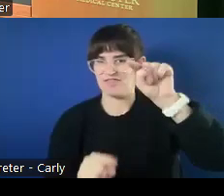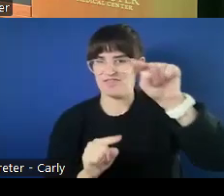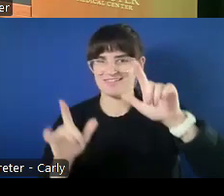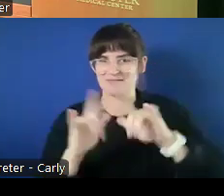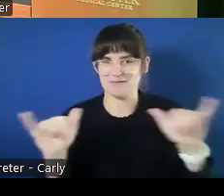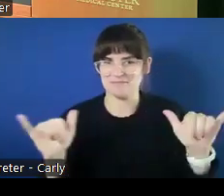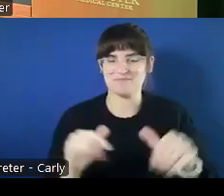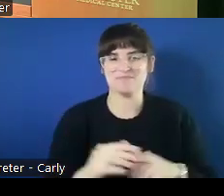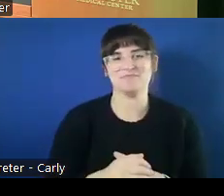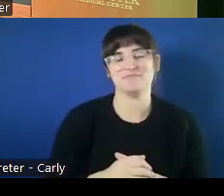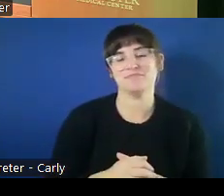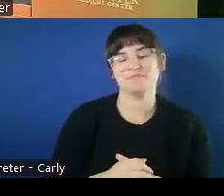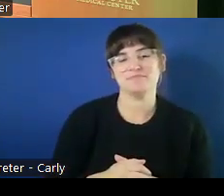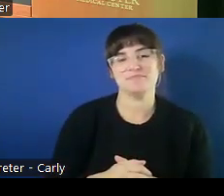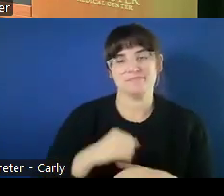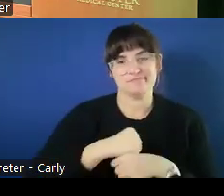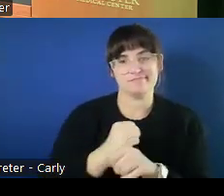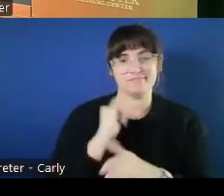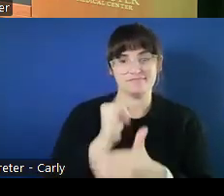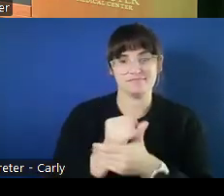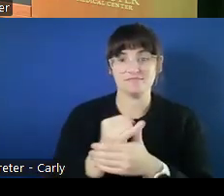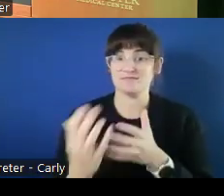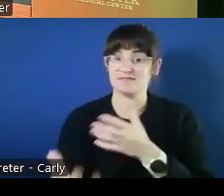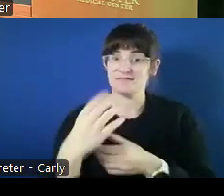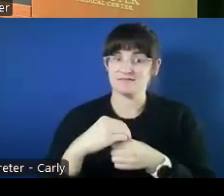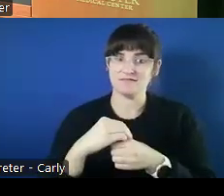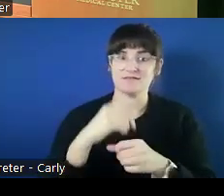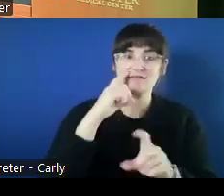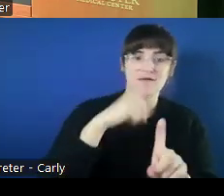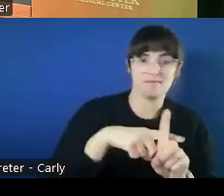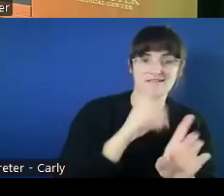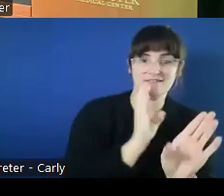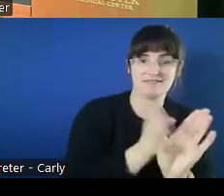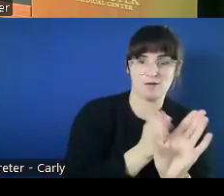ultimately kind of created an intervention that combined something called positive psychology